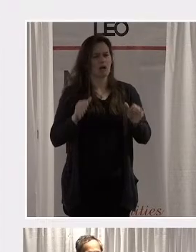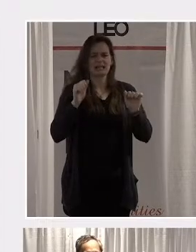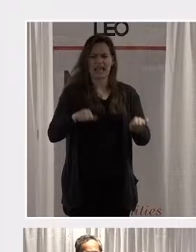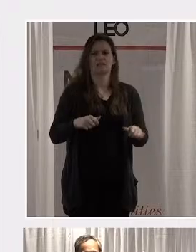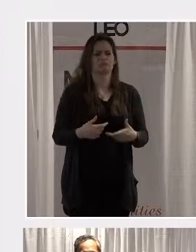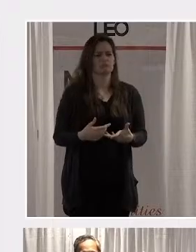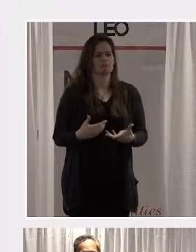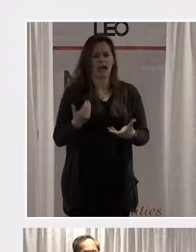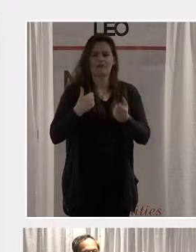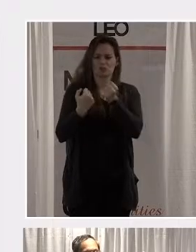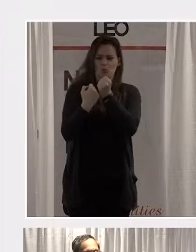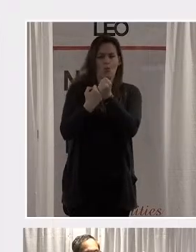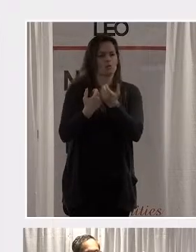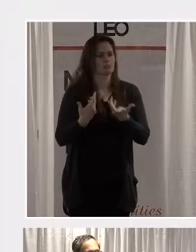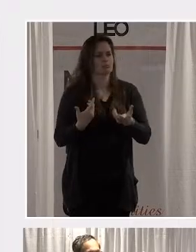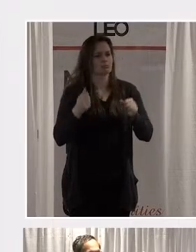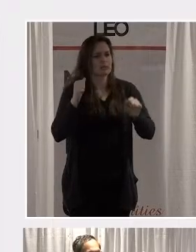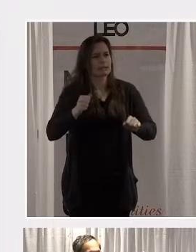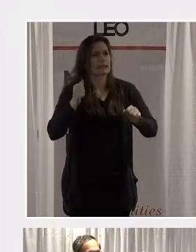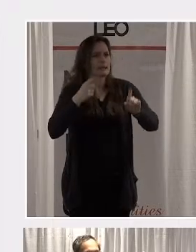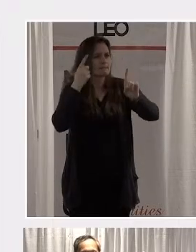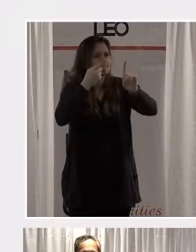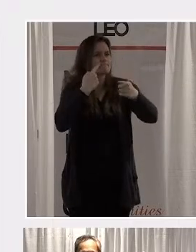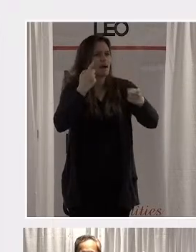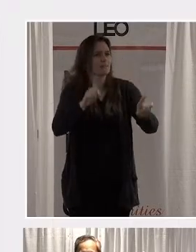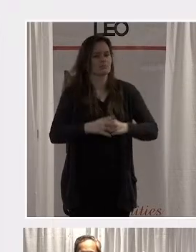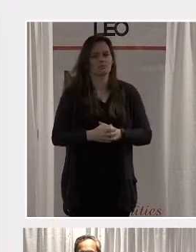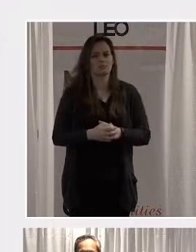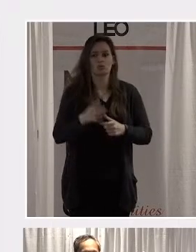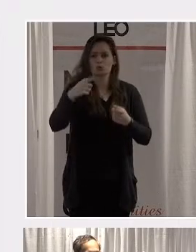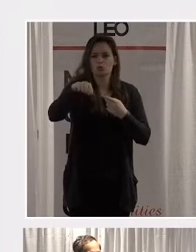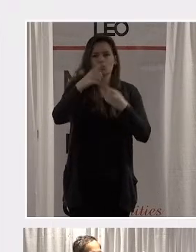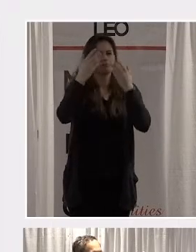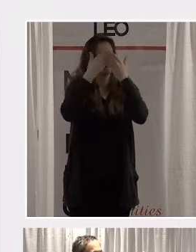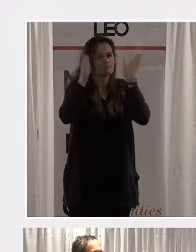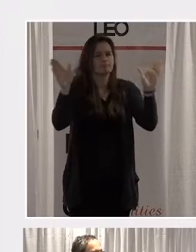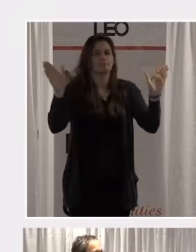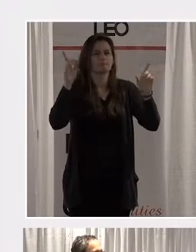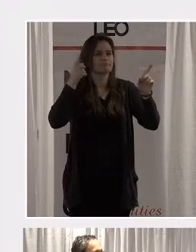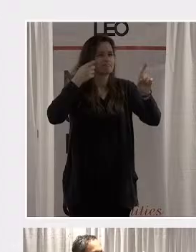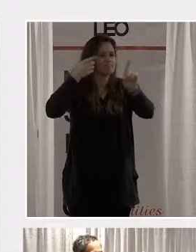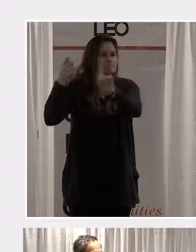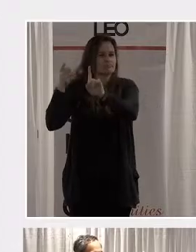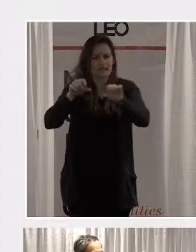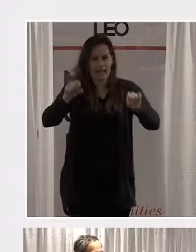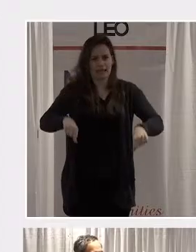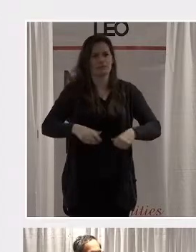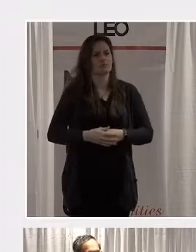BECAUSE THE POSSIBILITIES ARE ABSOLUTELY ENDLESS AND THE LAST THING IS LITTLE THINGS MAKE A DIFFERENCE.